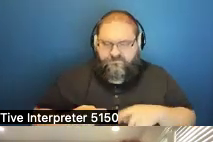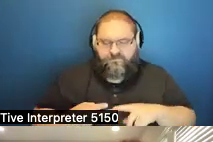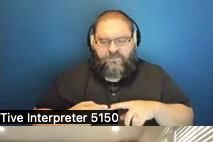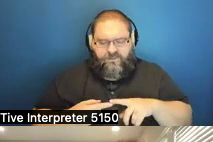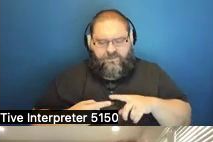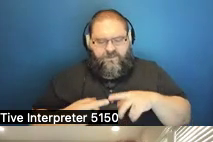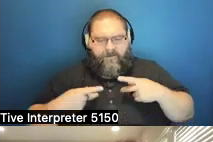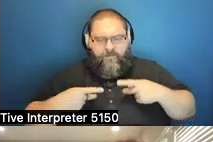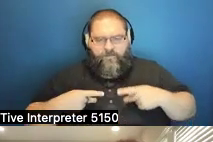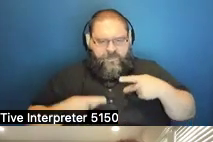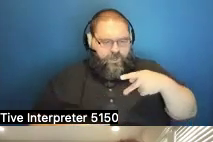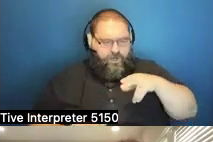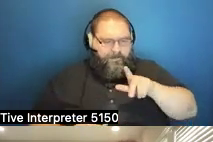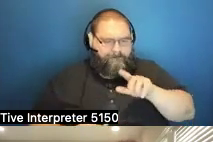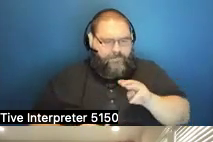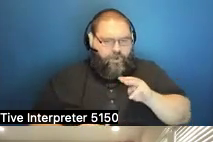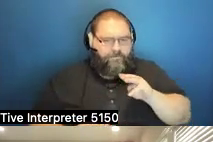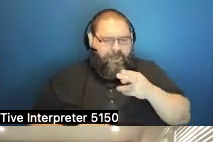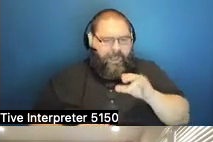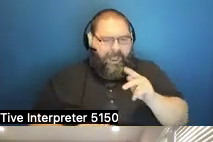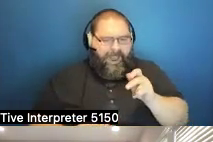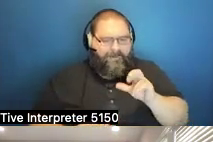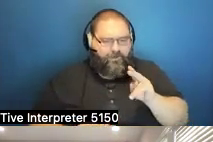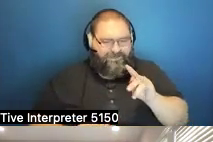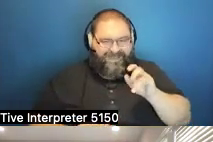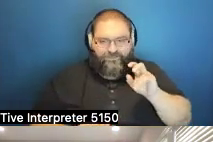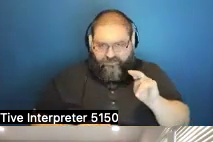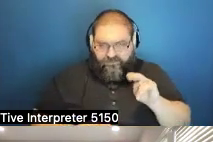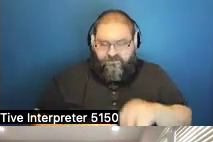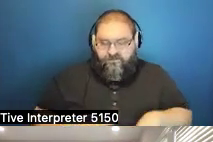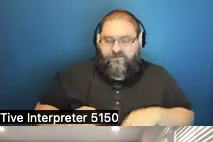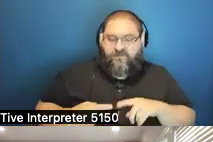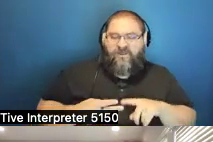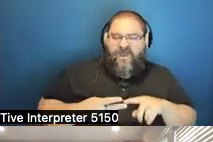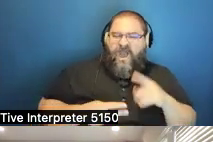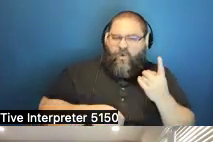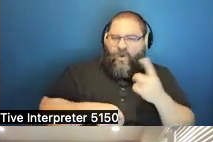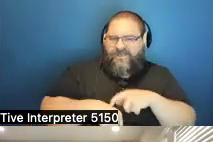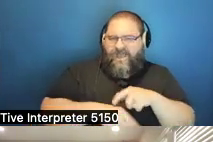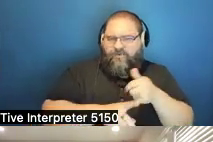19:35:51 At one point, she needed… 19:35:53 Akmo, she almost needed ECMO.